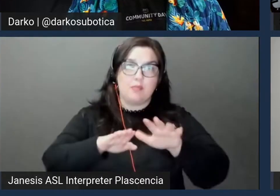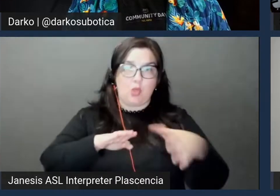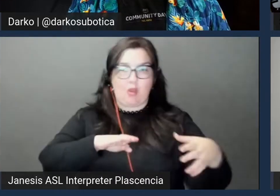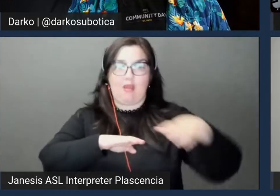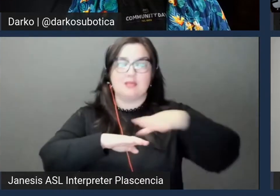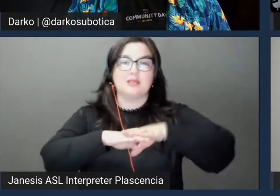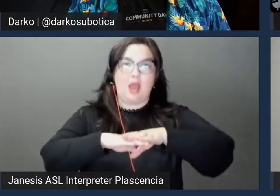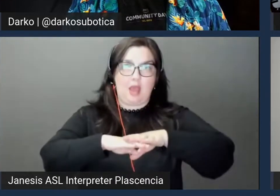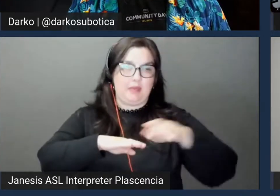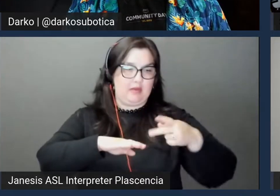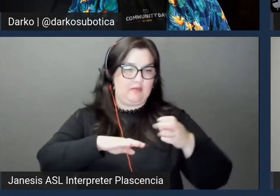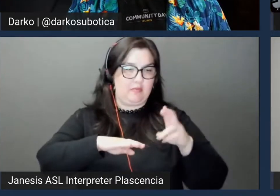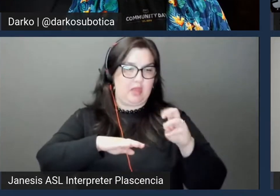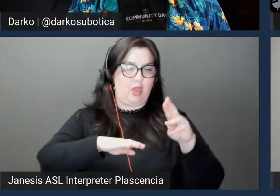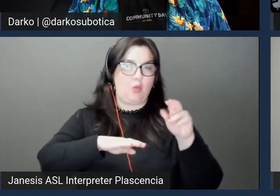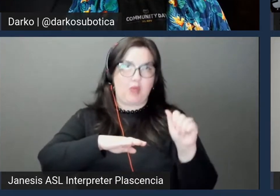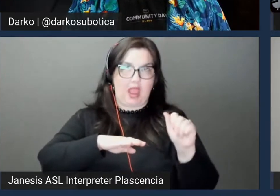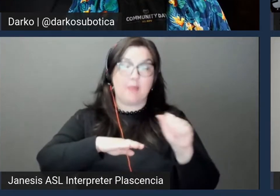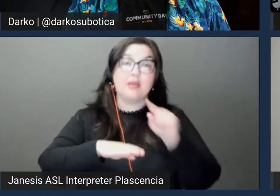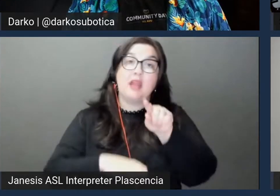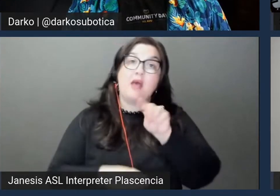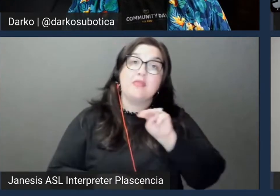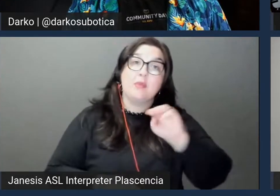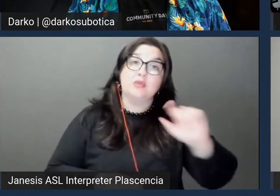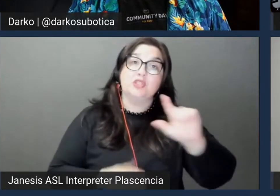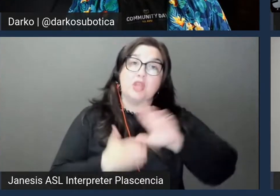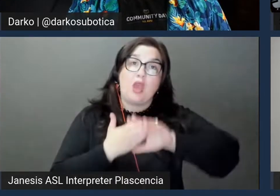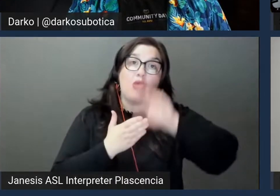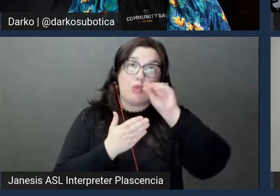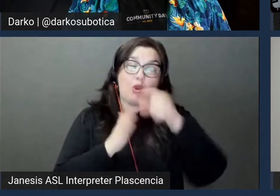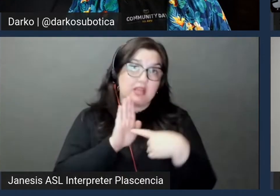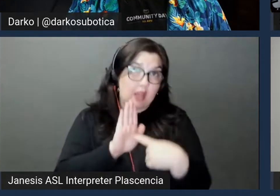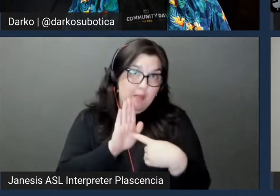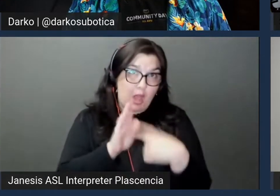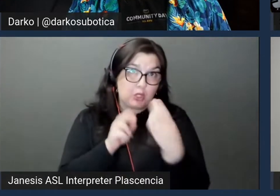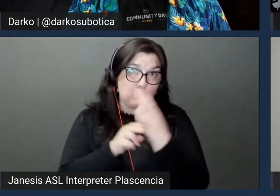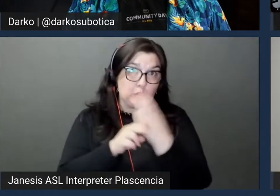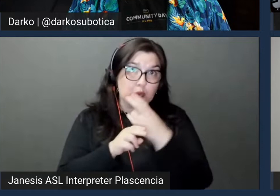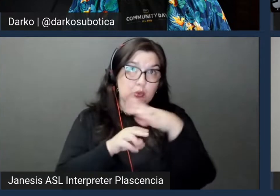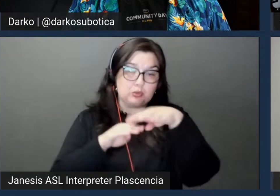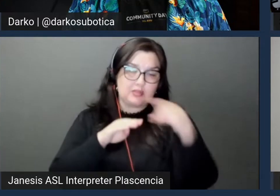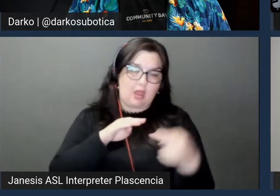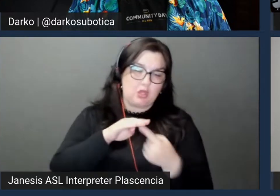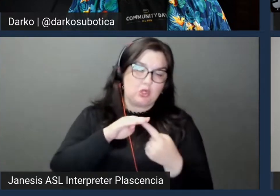the machine learning model that you might use underneath it, we want to make sure that that machine learning model